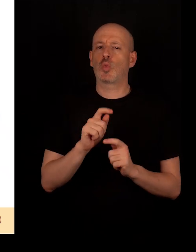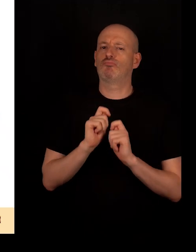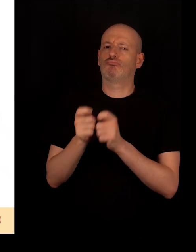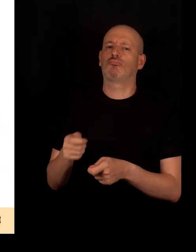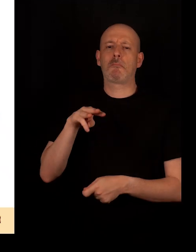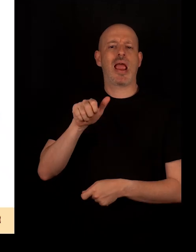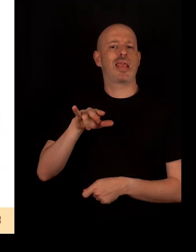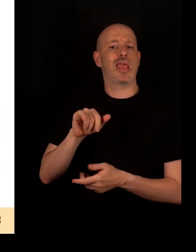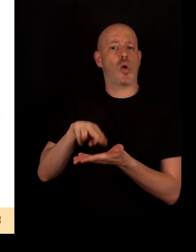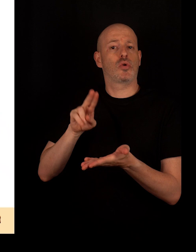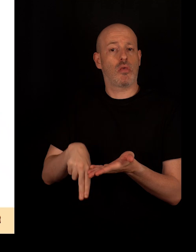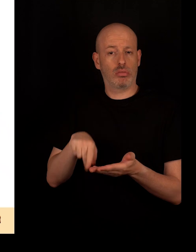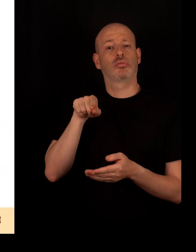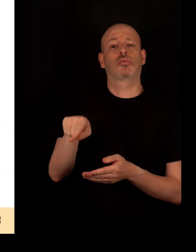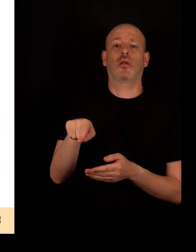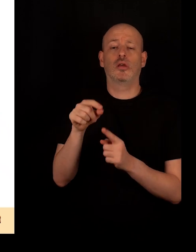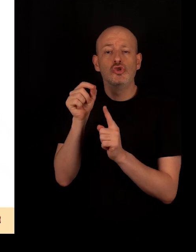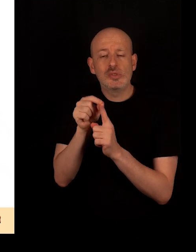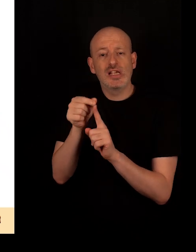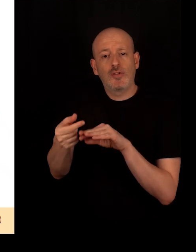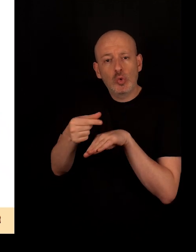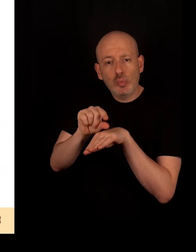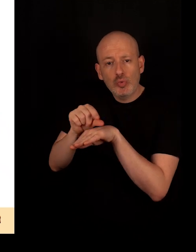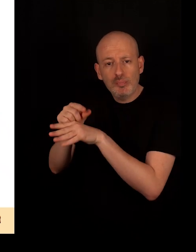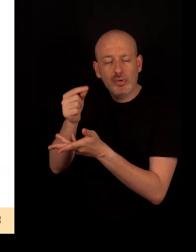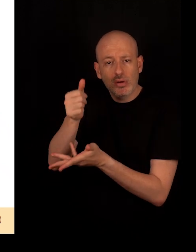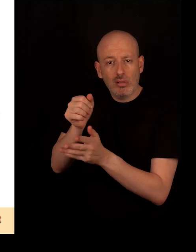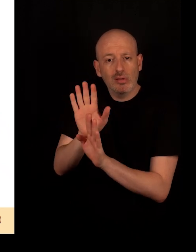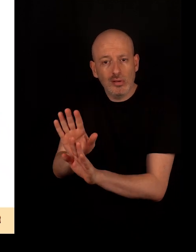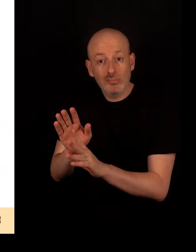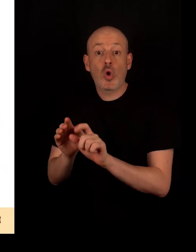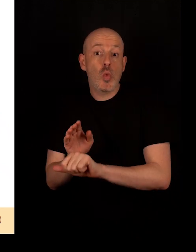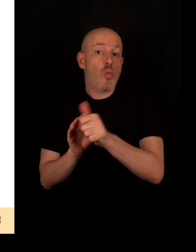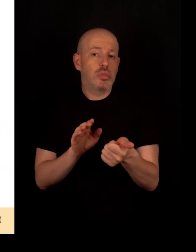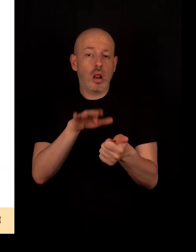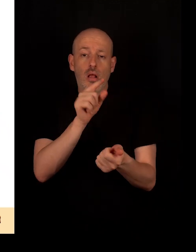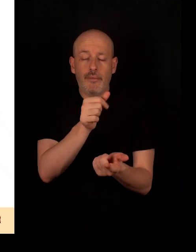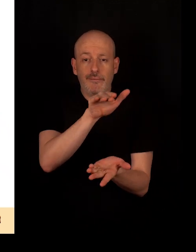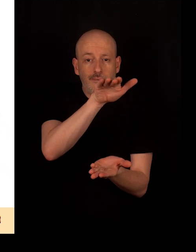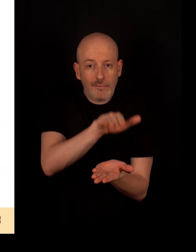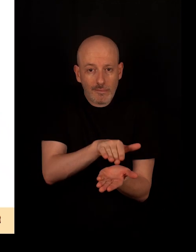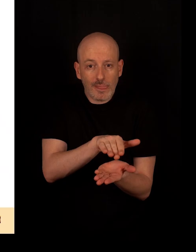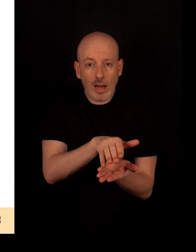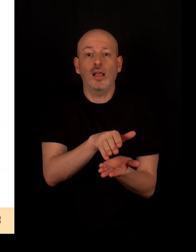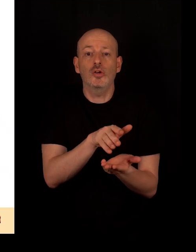If you give a contract to Maria, it will be her specific top-ups and grant. And another resident might have less amount.